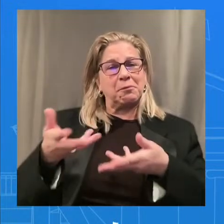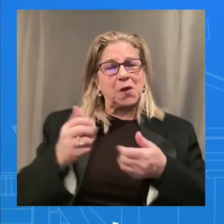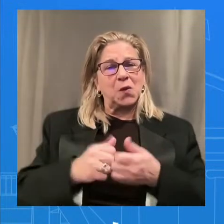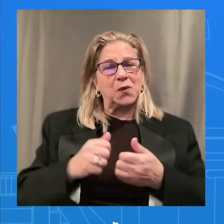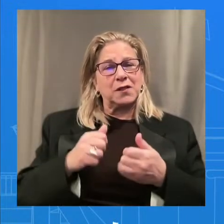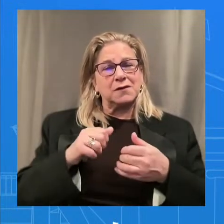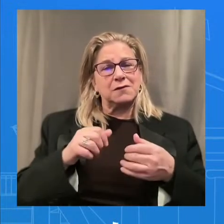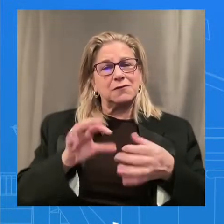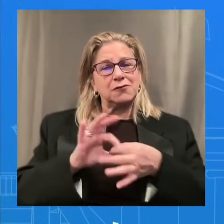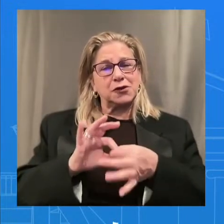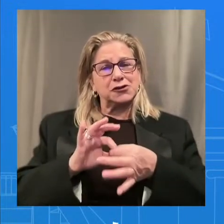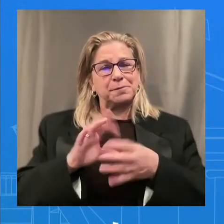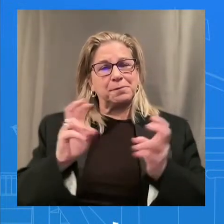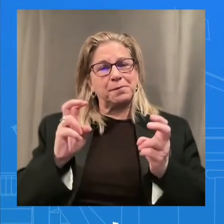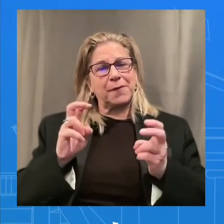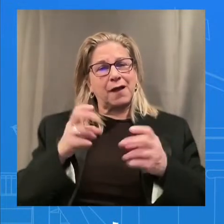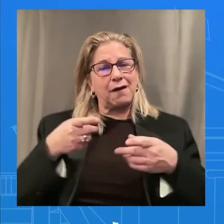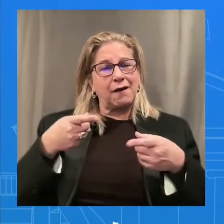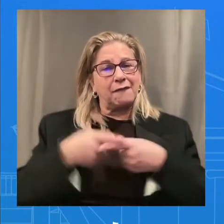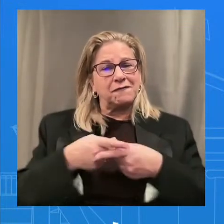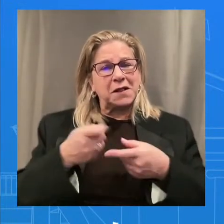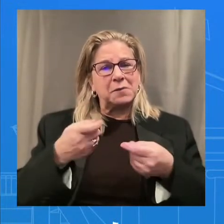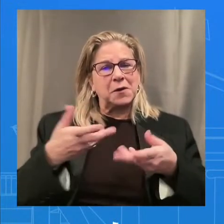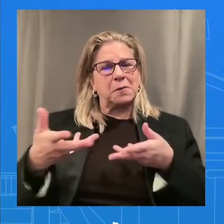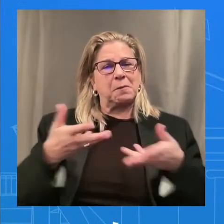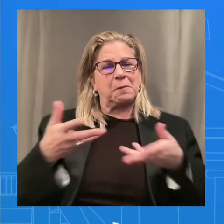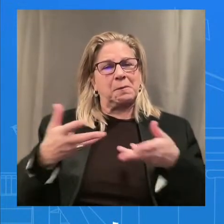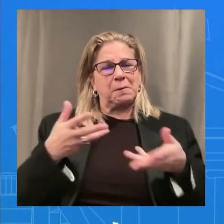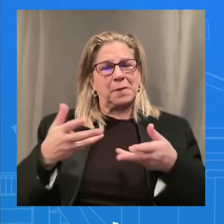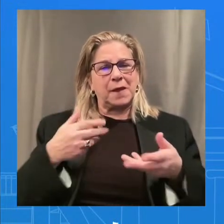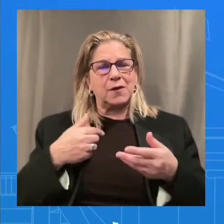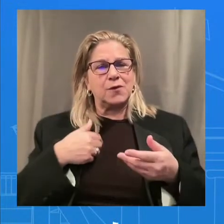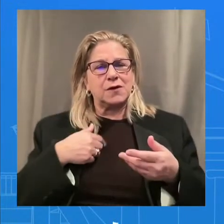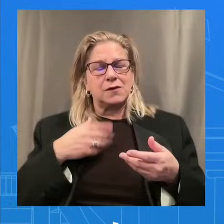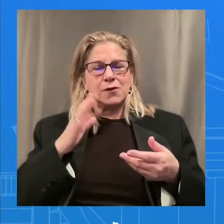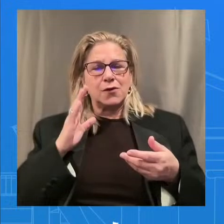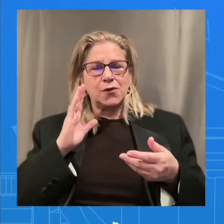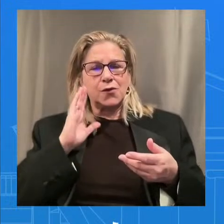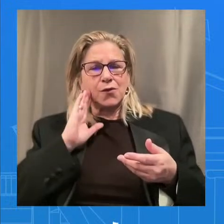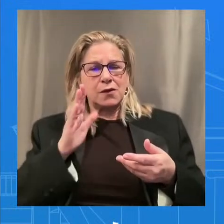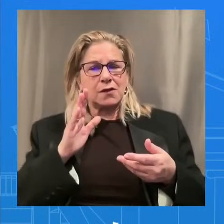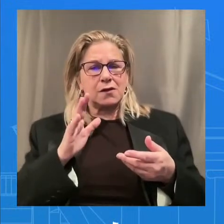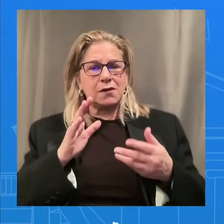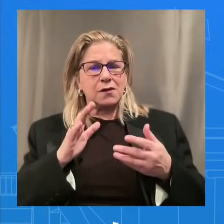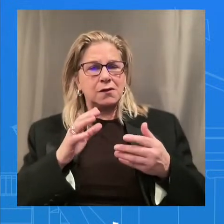Did we begin to reverse a long-term trend and revitalize our defense industrial base